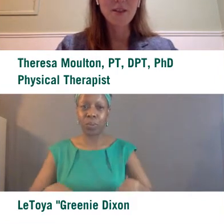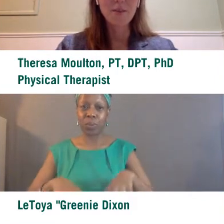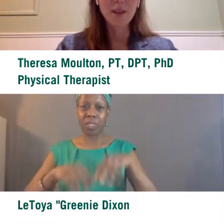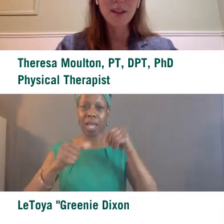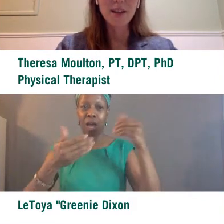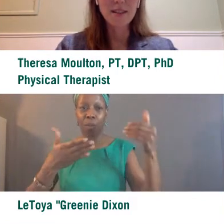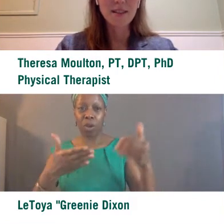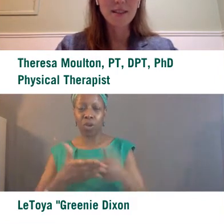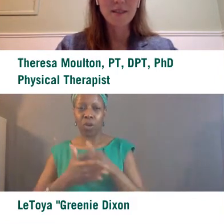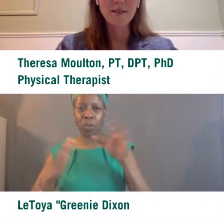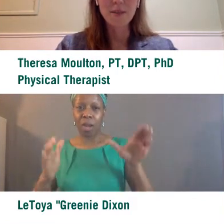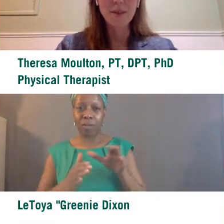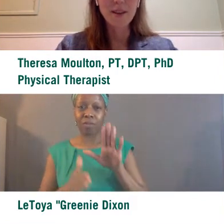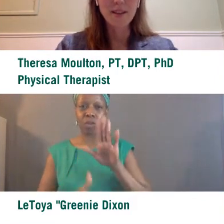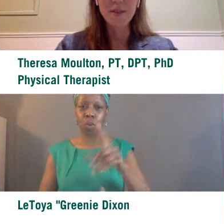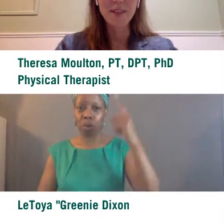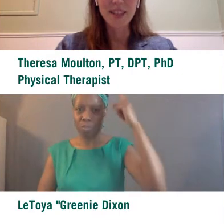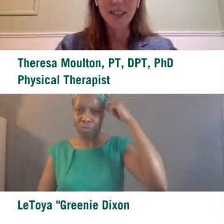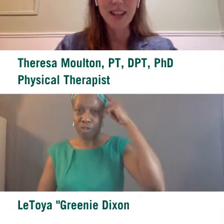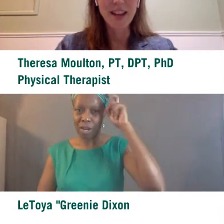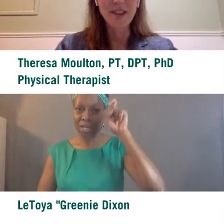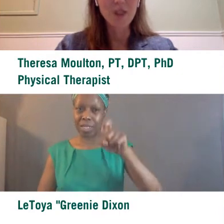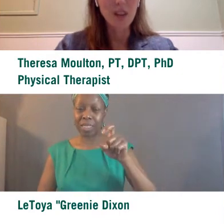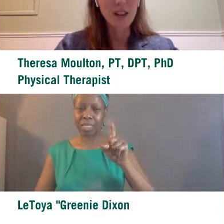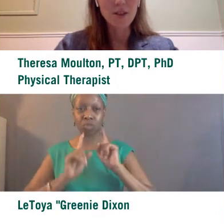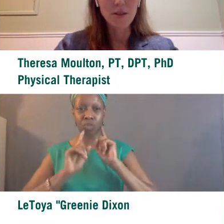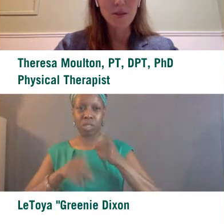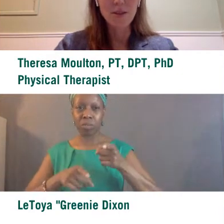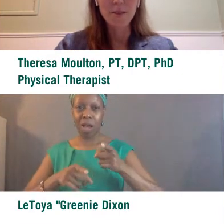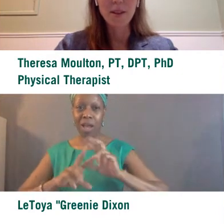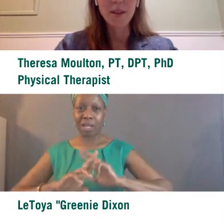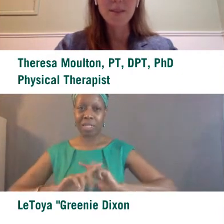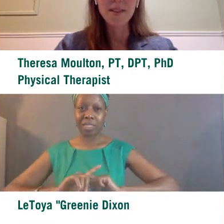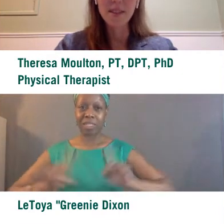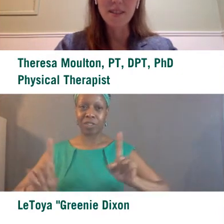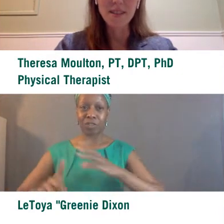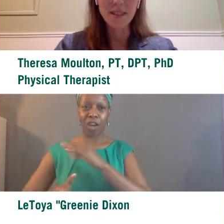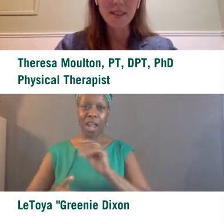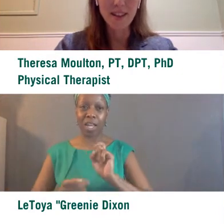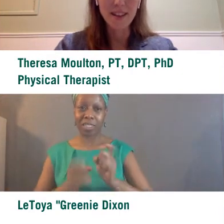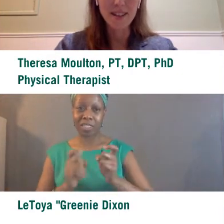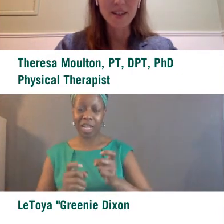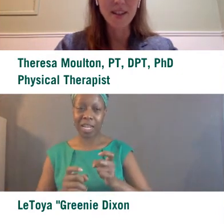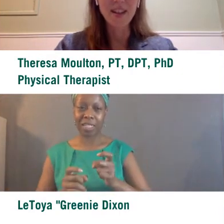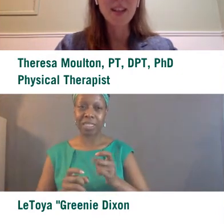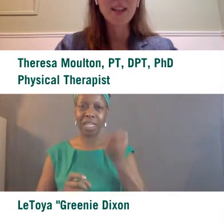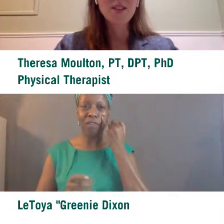your brain needs to respond differently and change in order to become skilled at that activity.